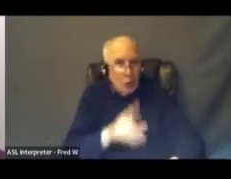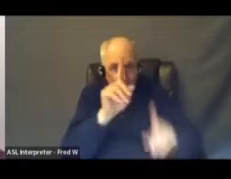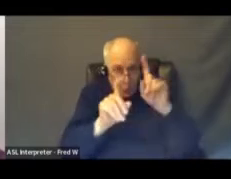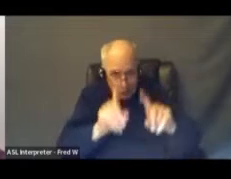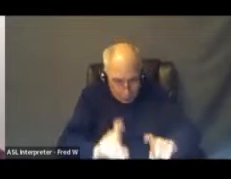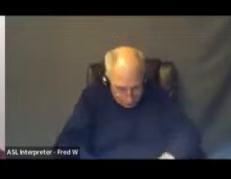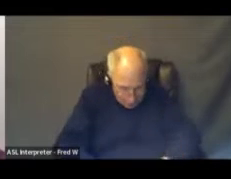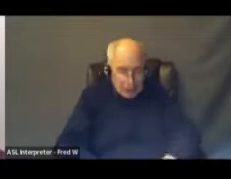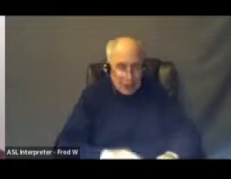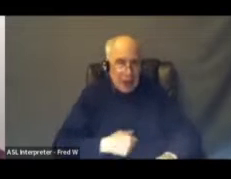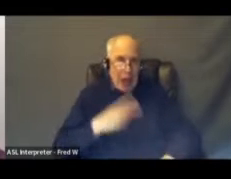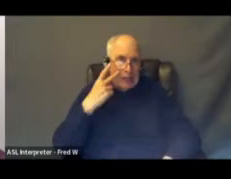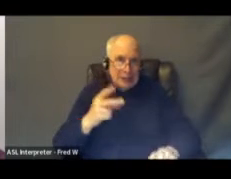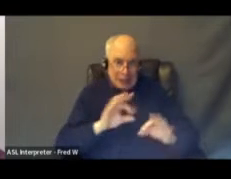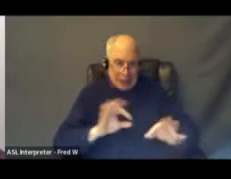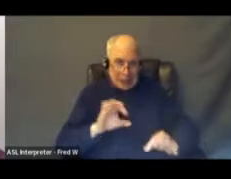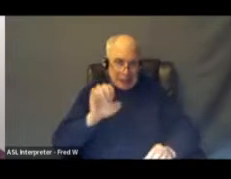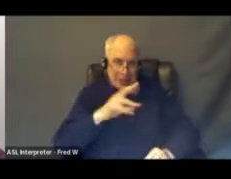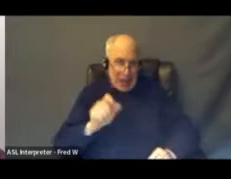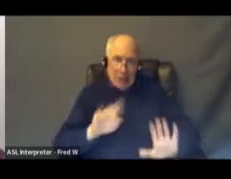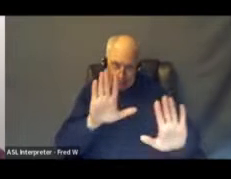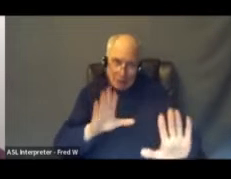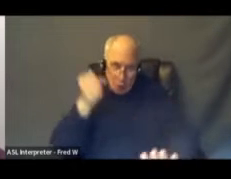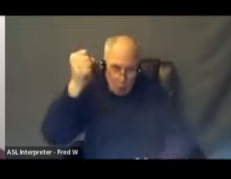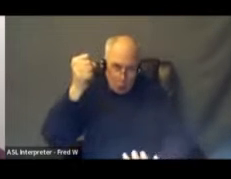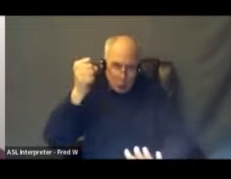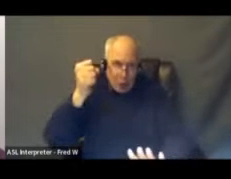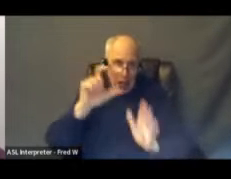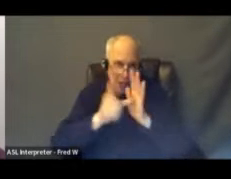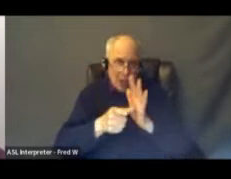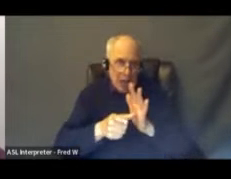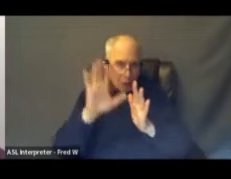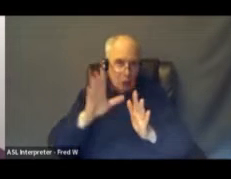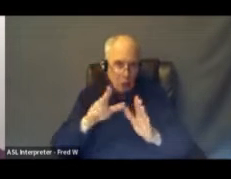see in the chat, keep them in there, we're gonna get to a point where we're going to talk a lot about this hear soon.